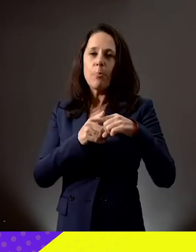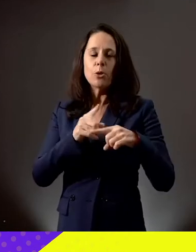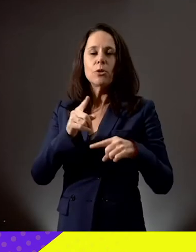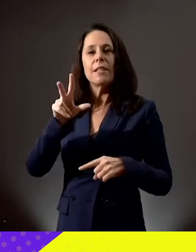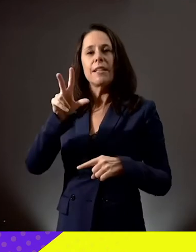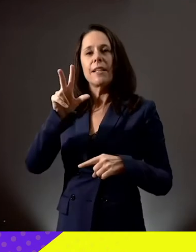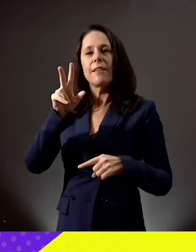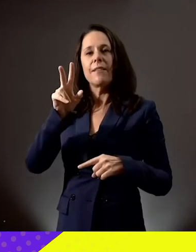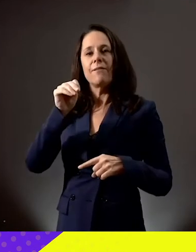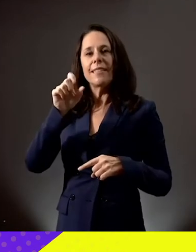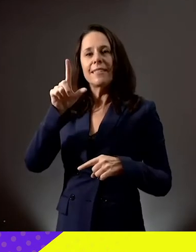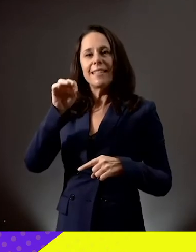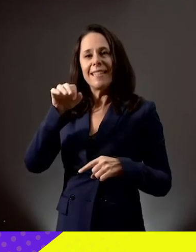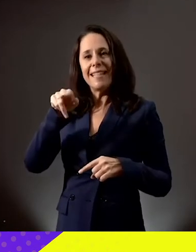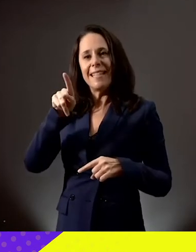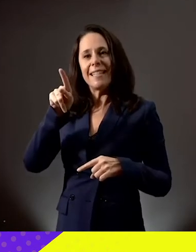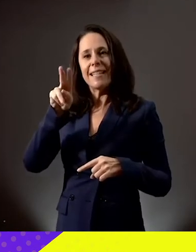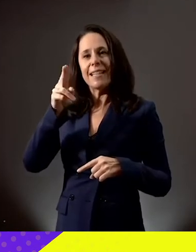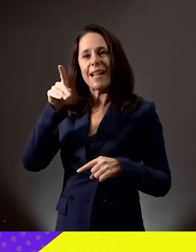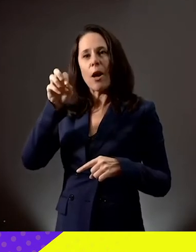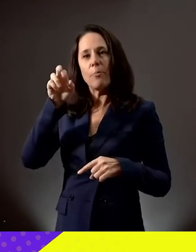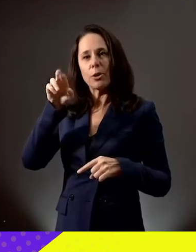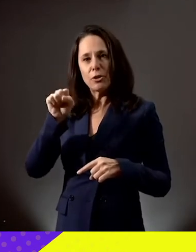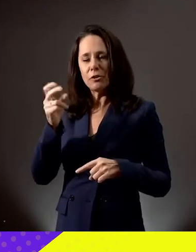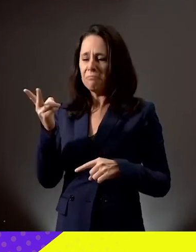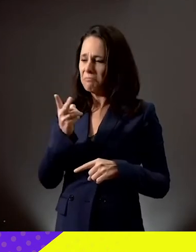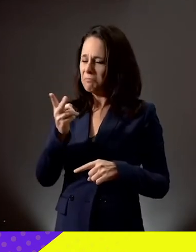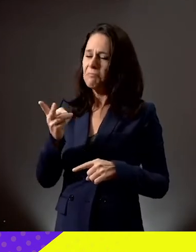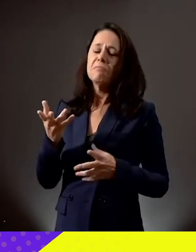Welcome, gentlemen. Good to have you here. And congratulations.